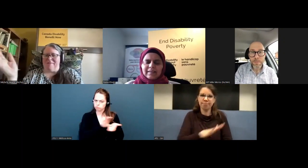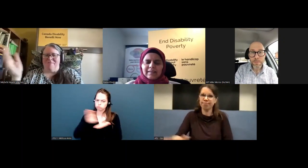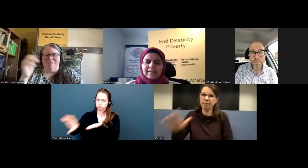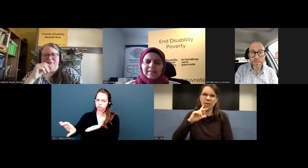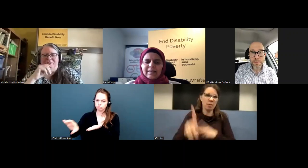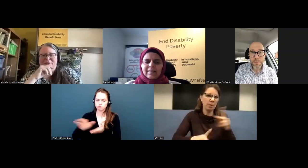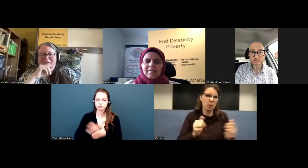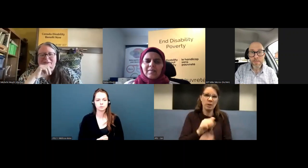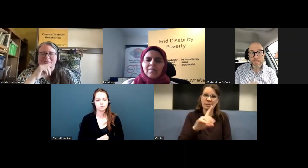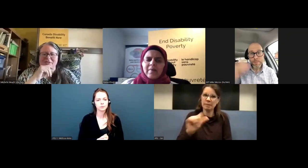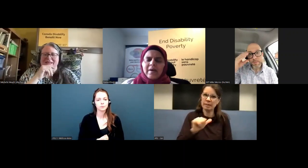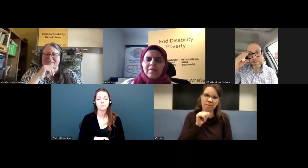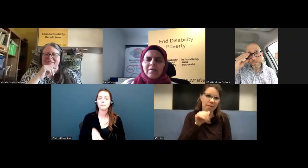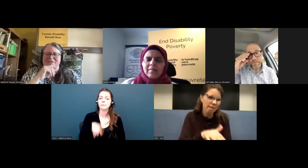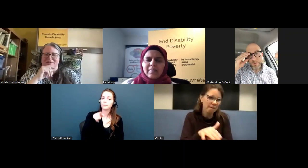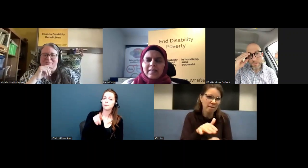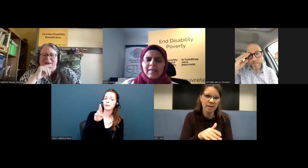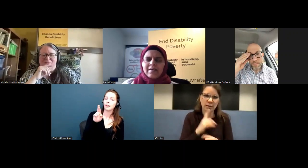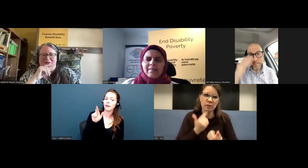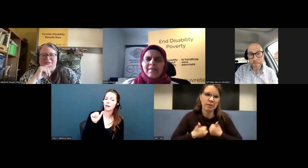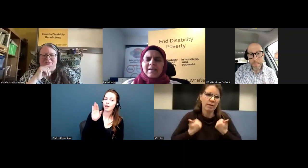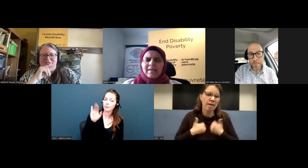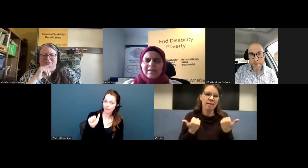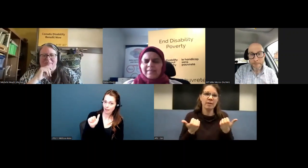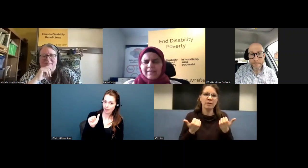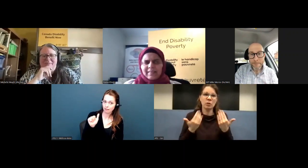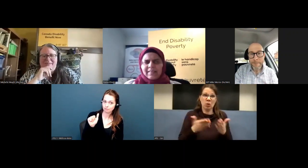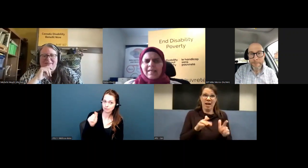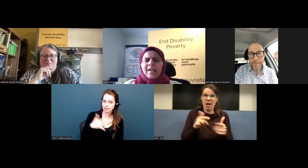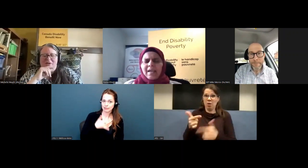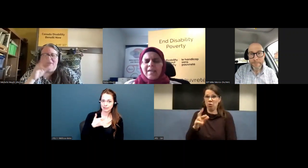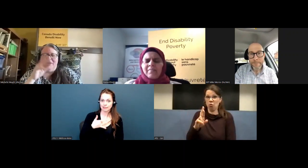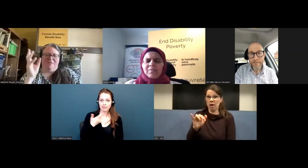WOULD YOU LIKE TO TALK ABOUT WHAT YOU HEAR FROM MIKE.